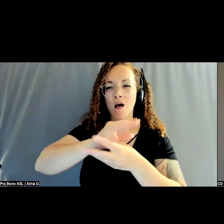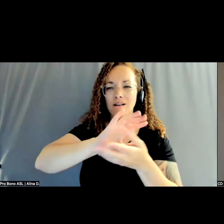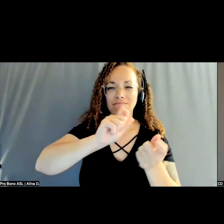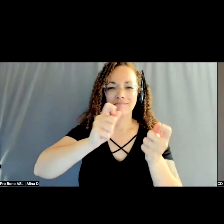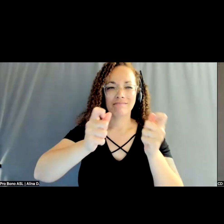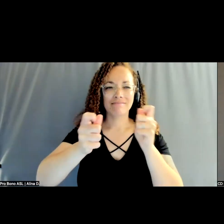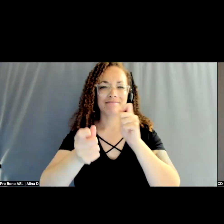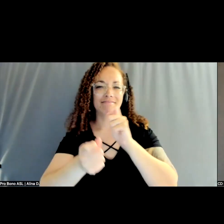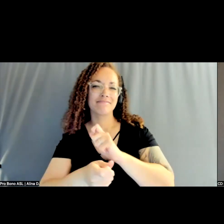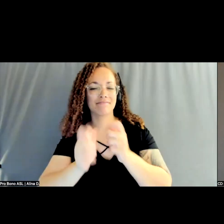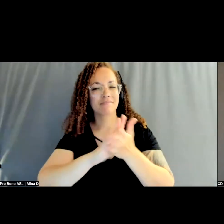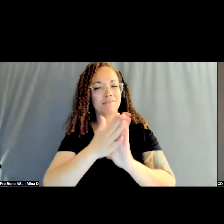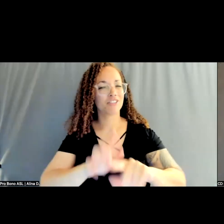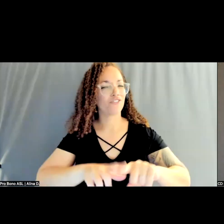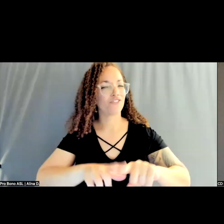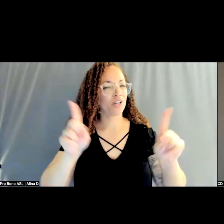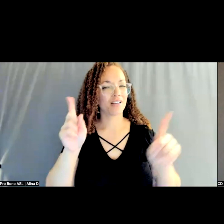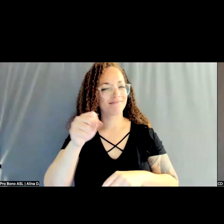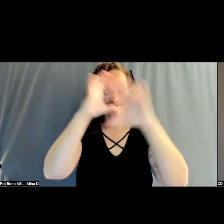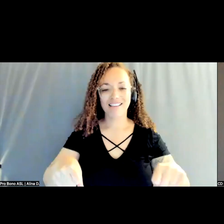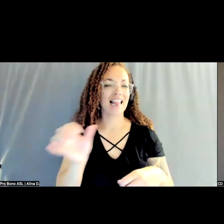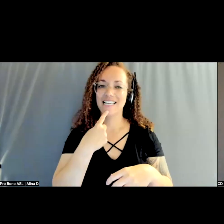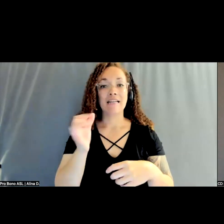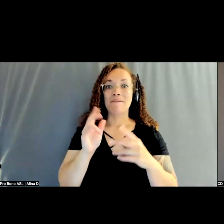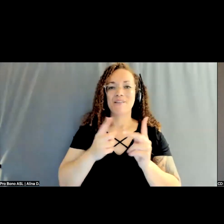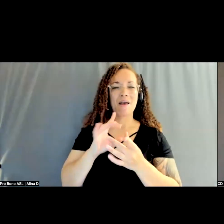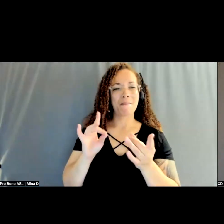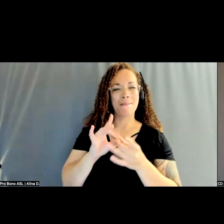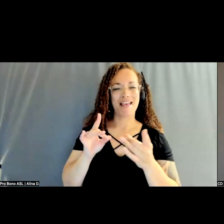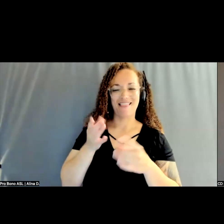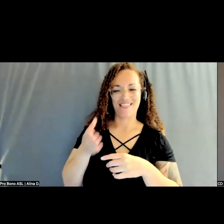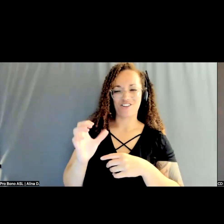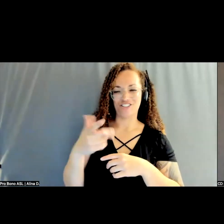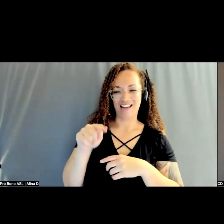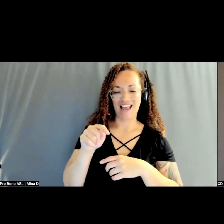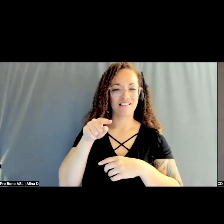under your spell” and that is one hundred percent true. Thank you for reading these. Thank you.